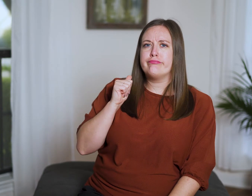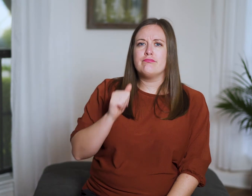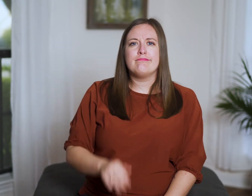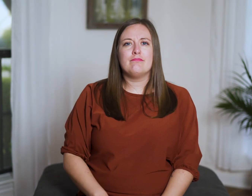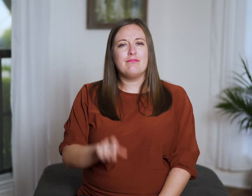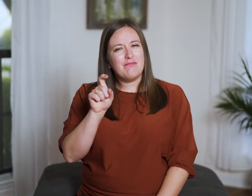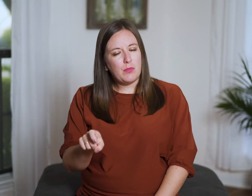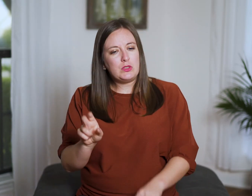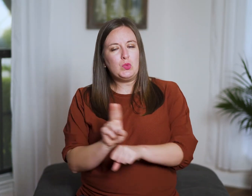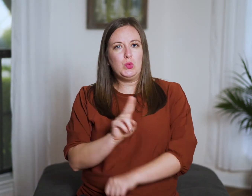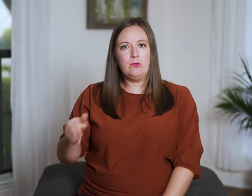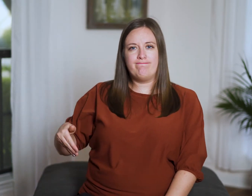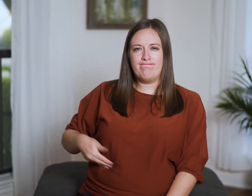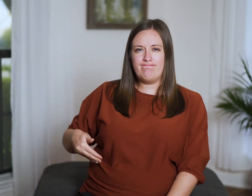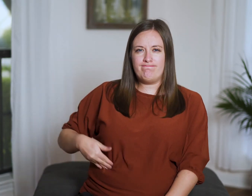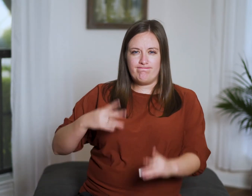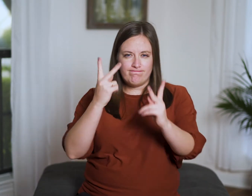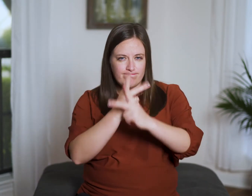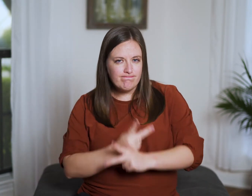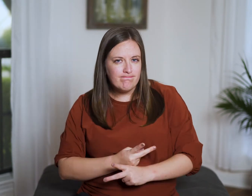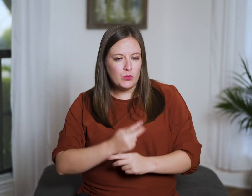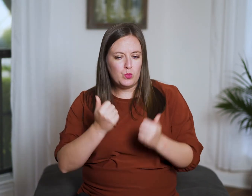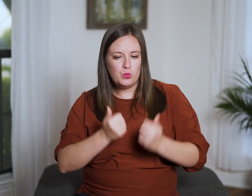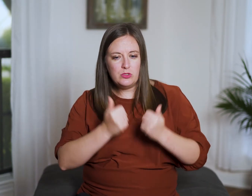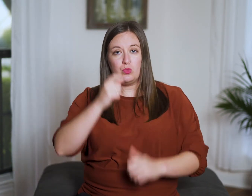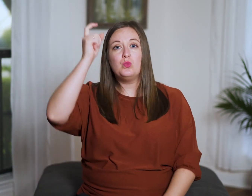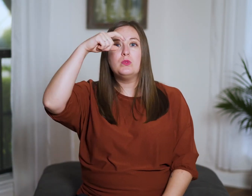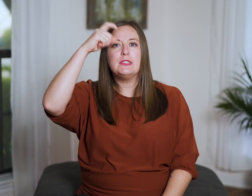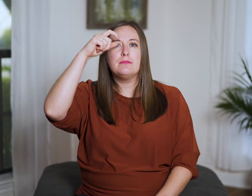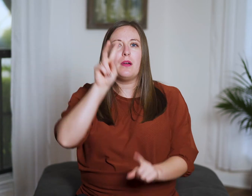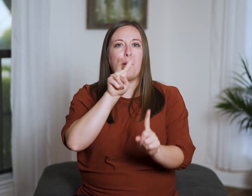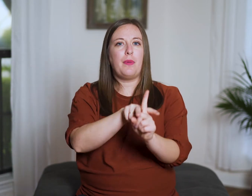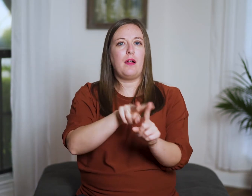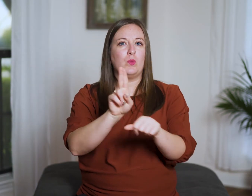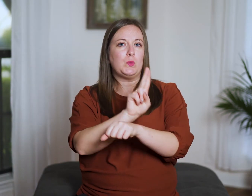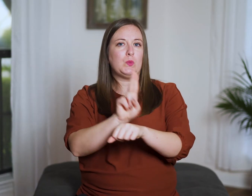We have to use discernment to know which wisdom applies.